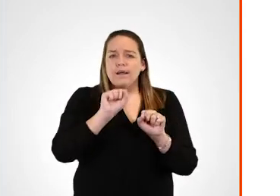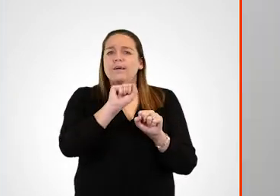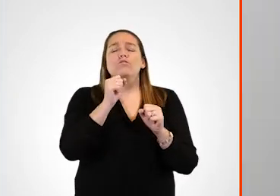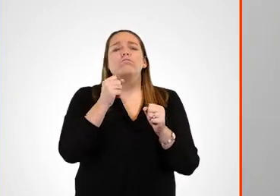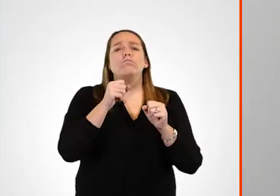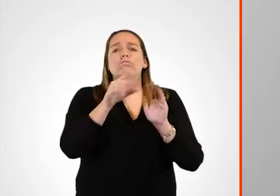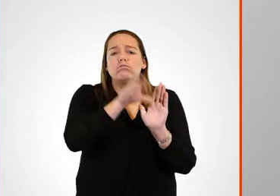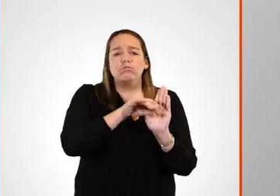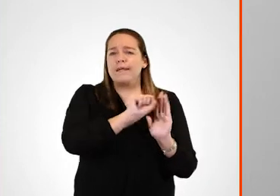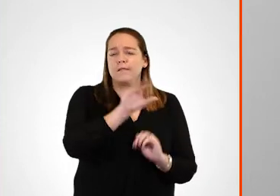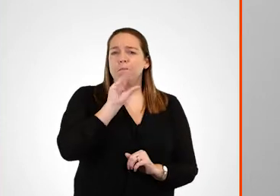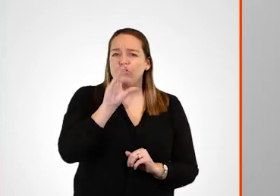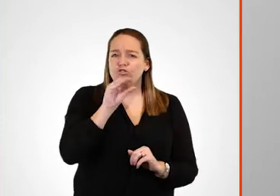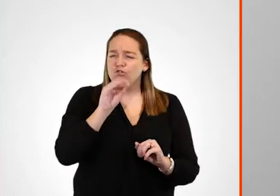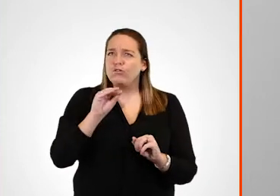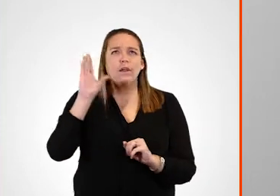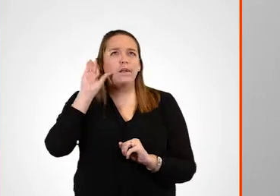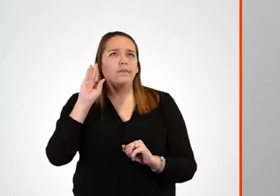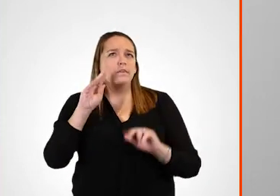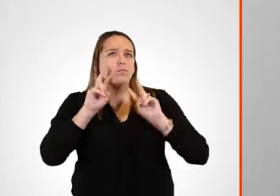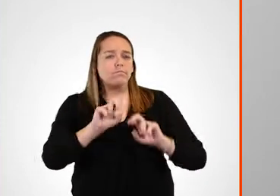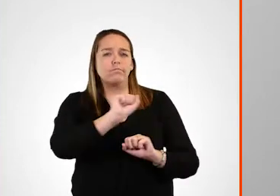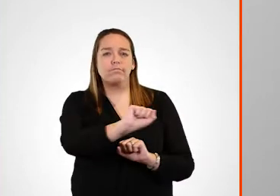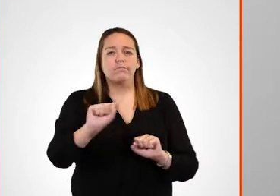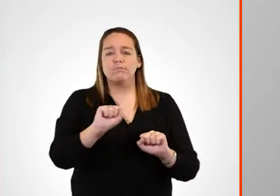And what they found was that the control group